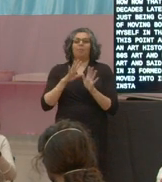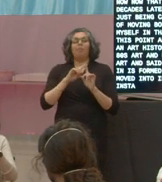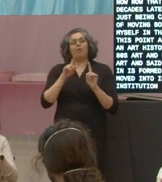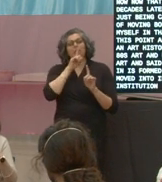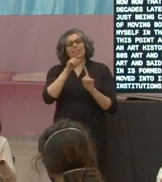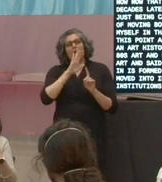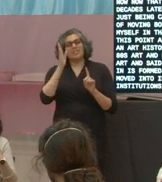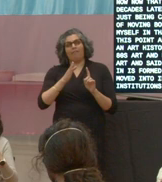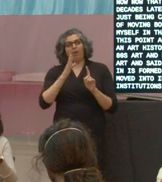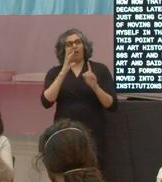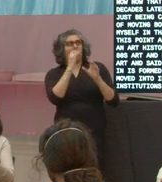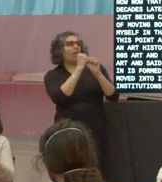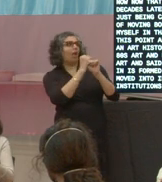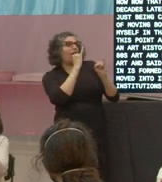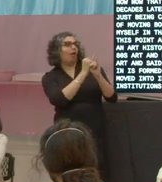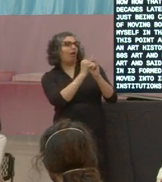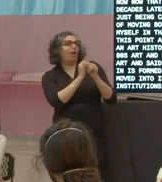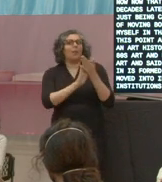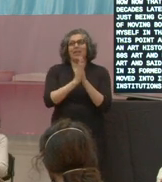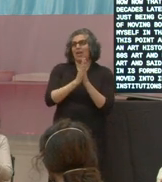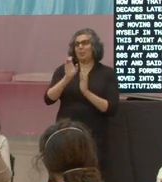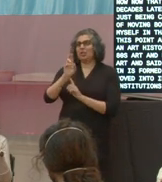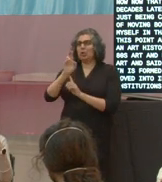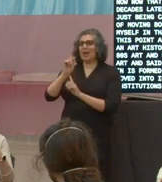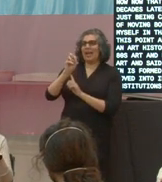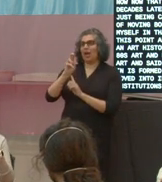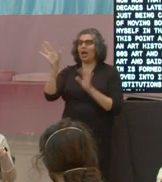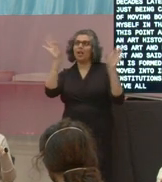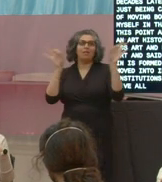always been drawn to working with artists and facilitating